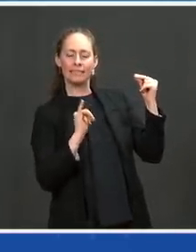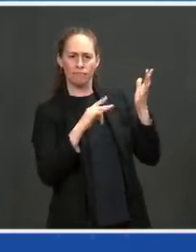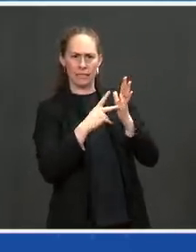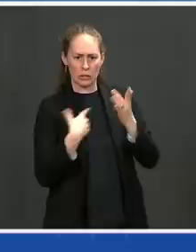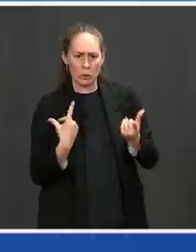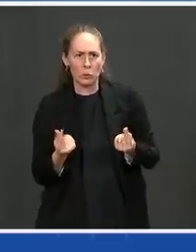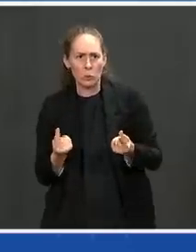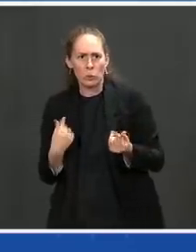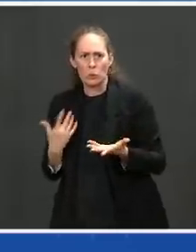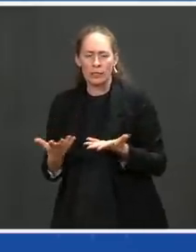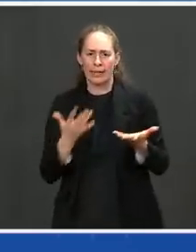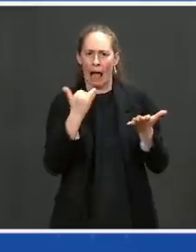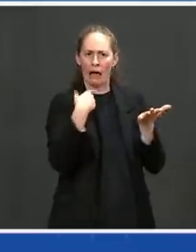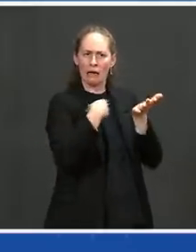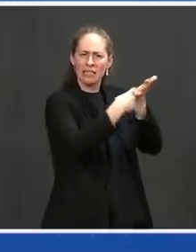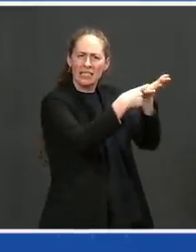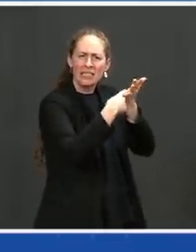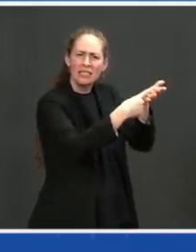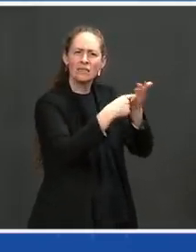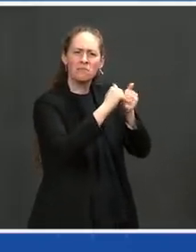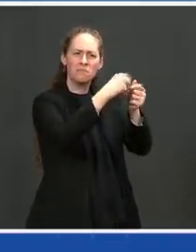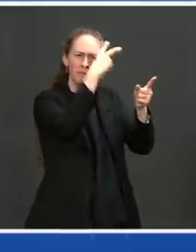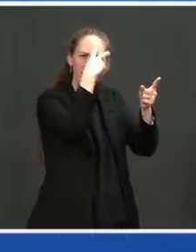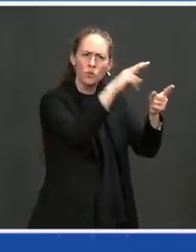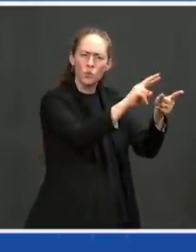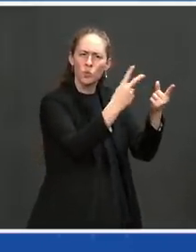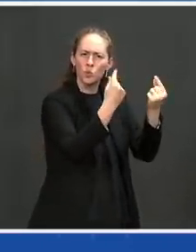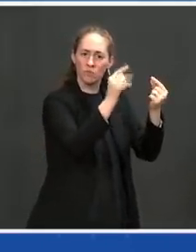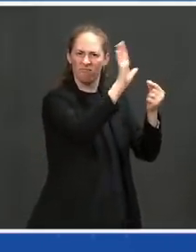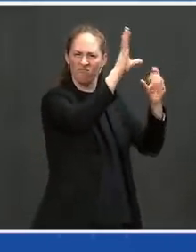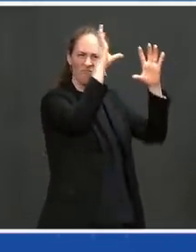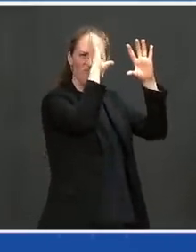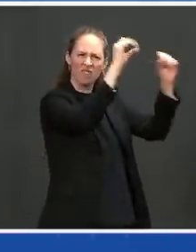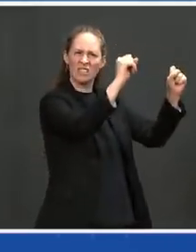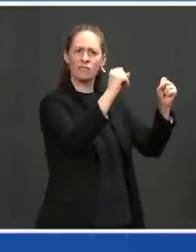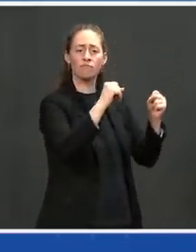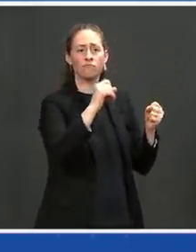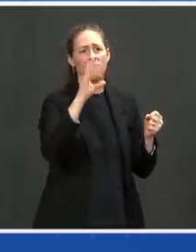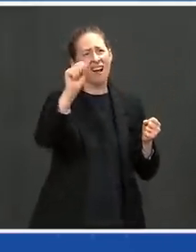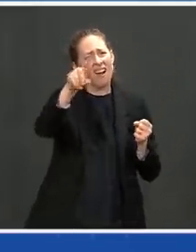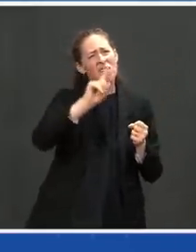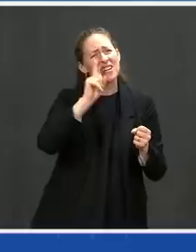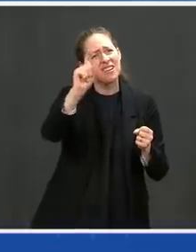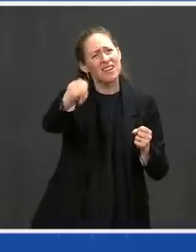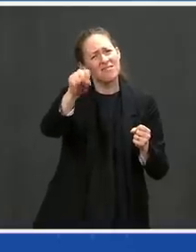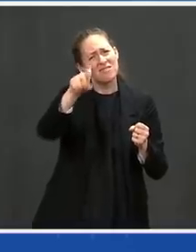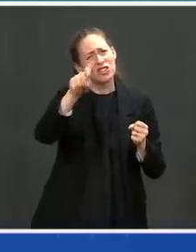I think we're going to see that change. They should all be going back, all be going back.